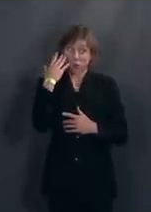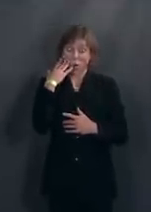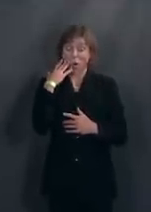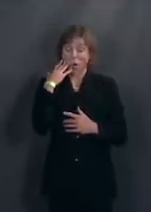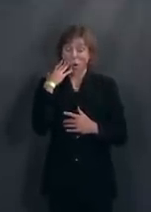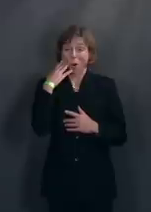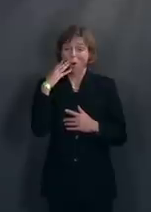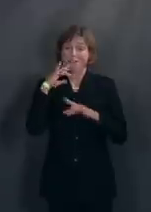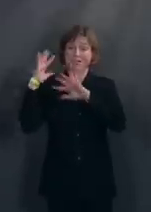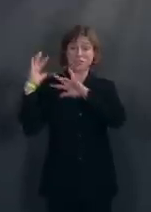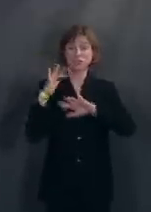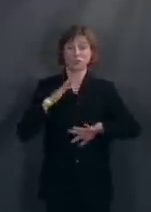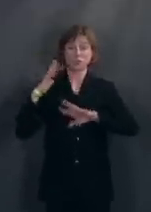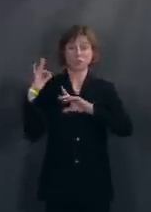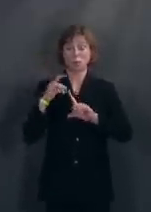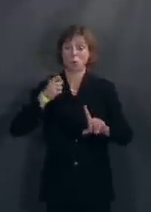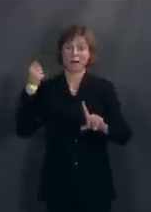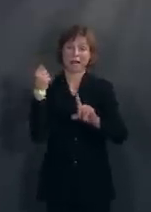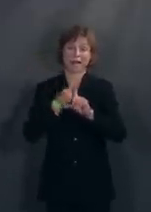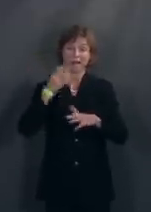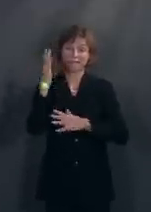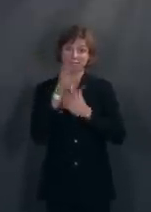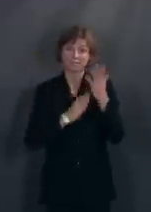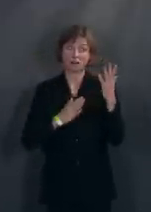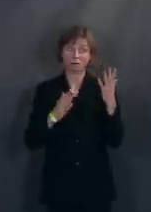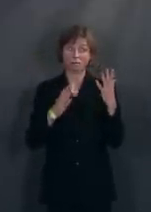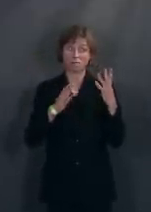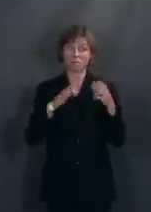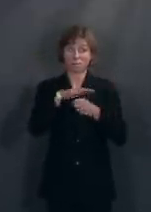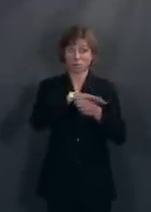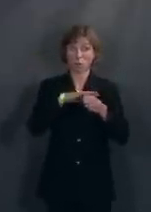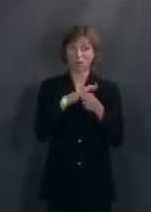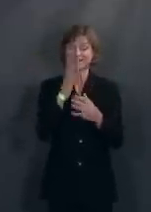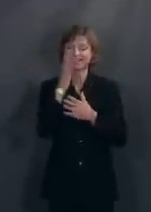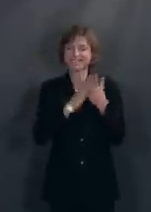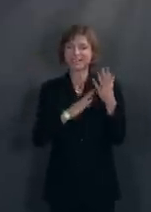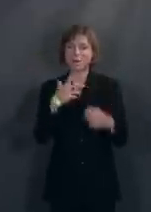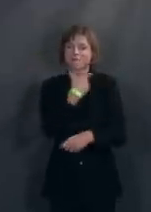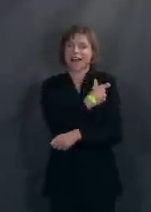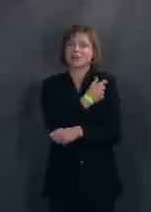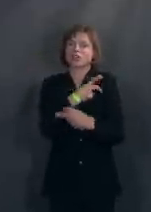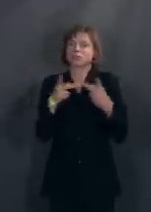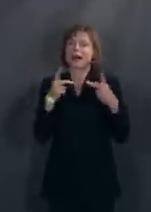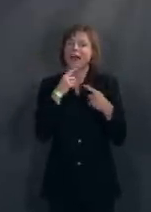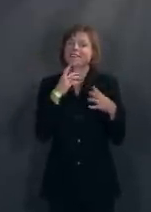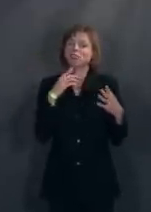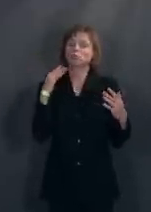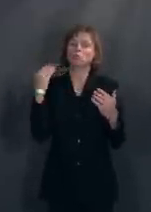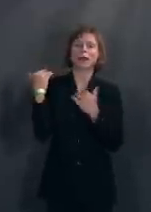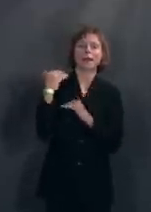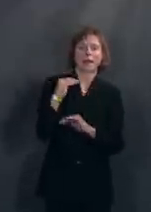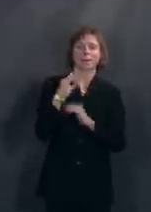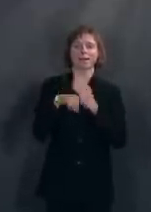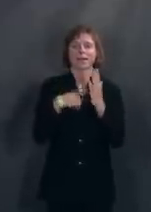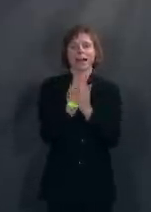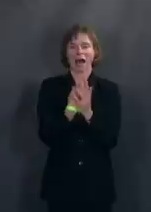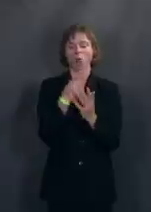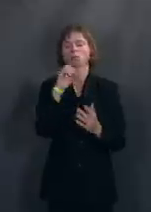some vaccination sites have had to close or limit their hours. So, in terms of vaccine distribution to the states,